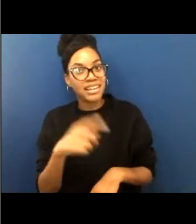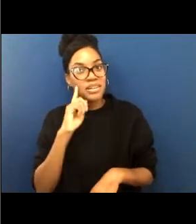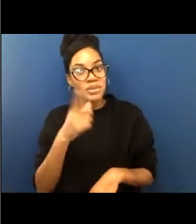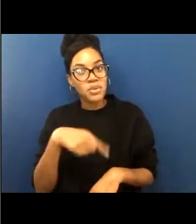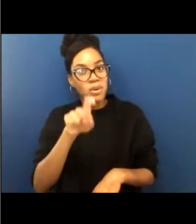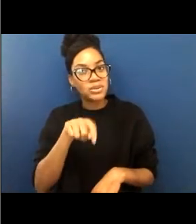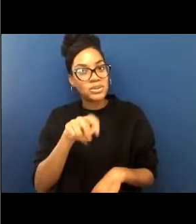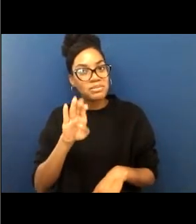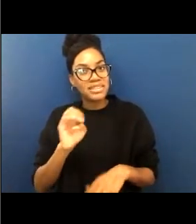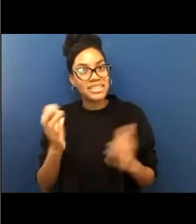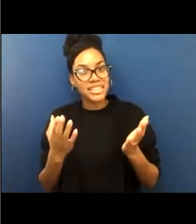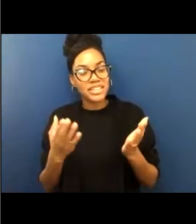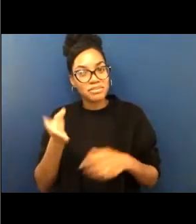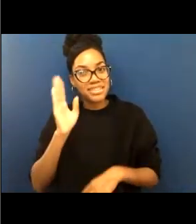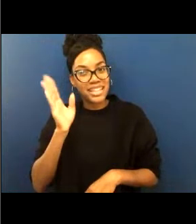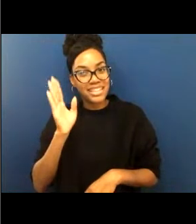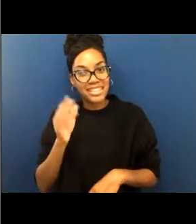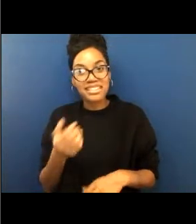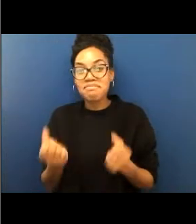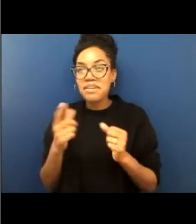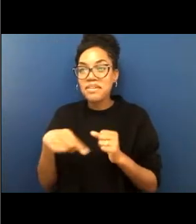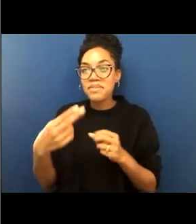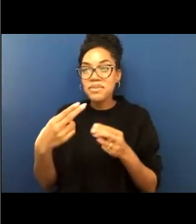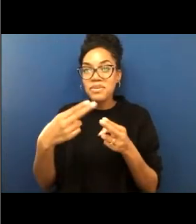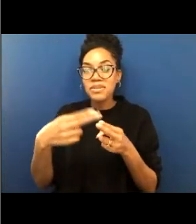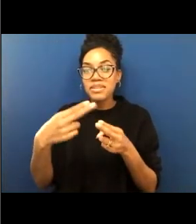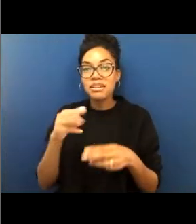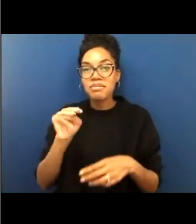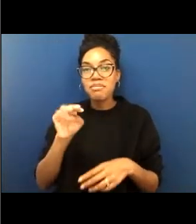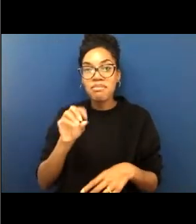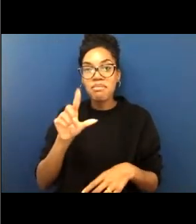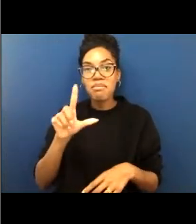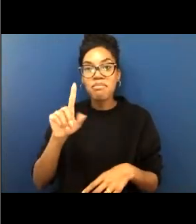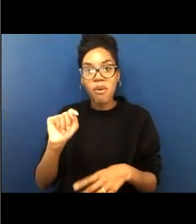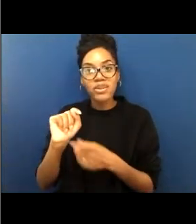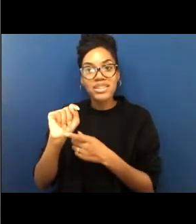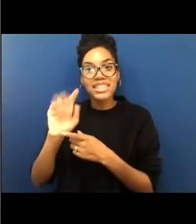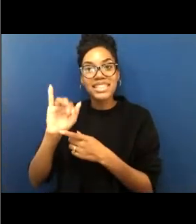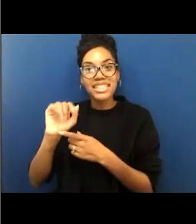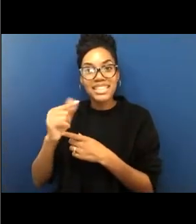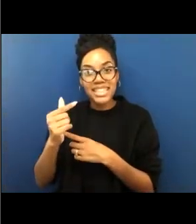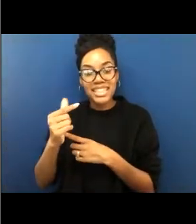So a lot of you said molting, which is 100% right. That is how crab grow.